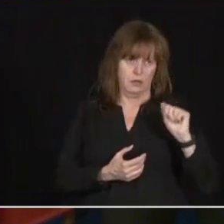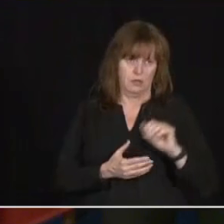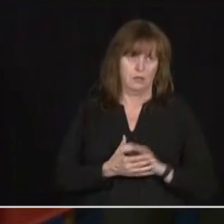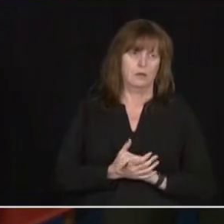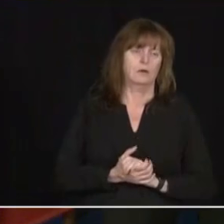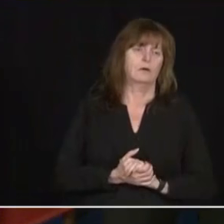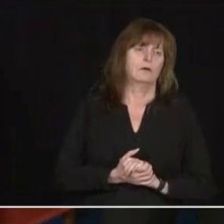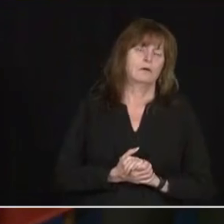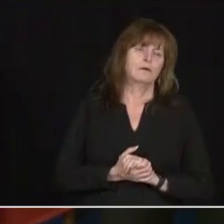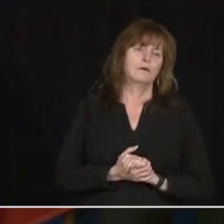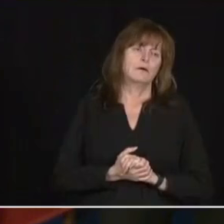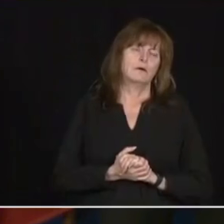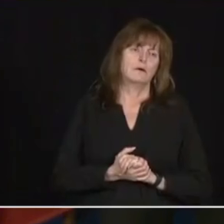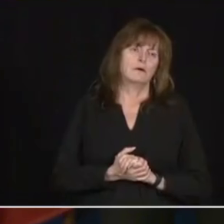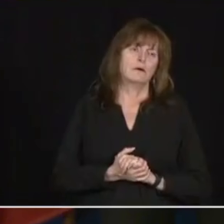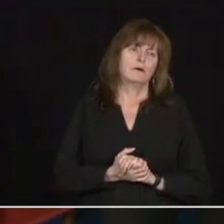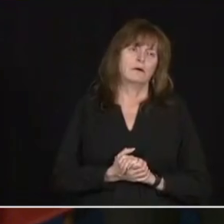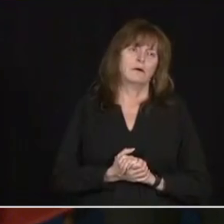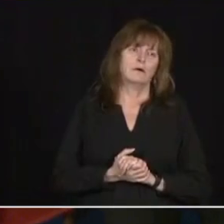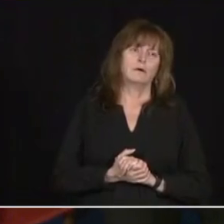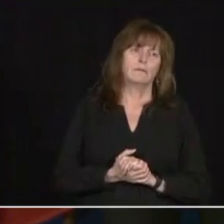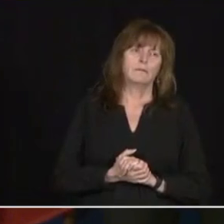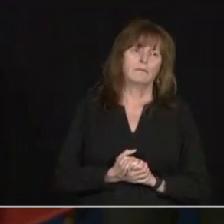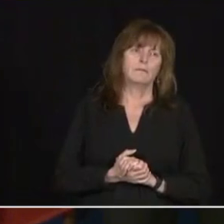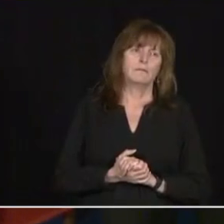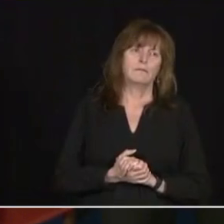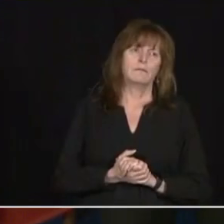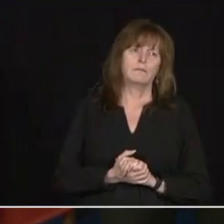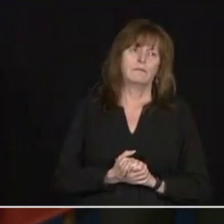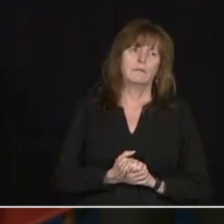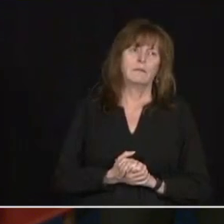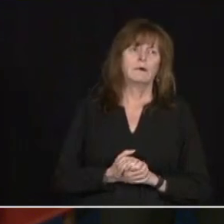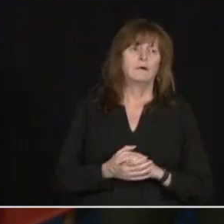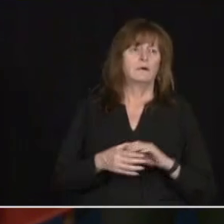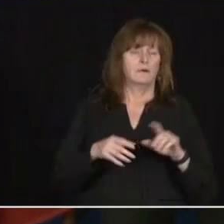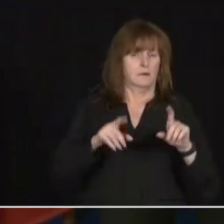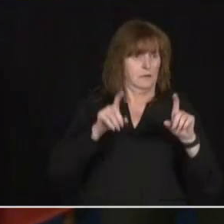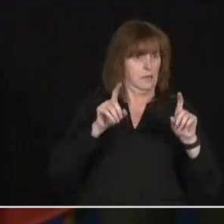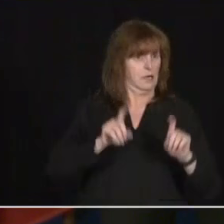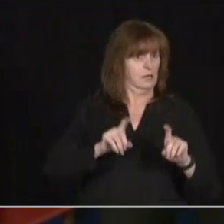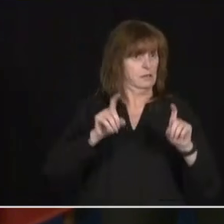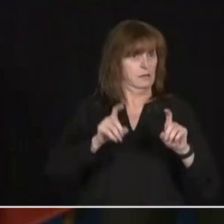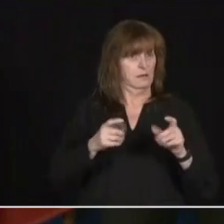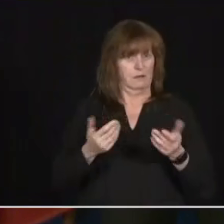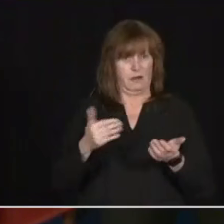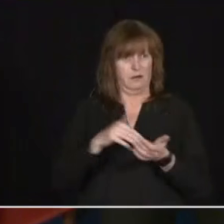Hi, Premier. Hi, Natasha.